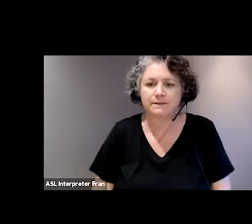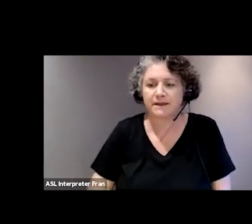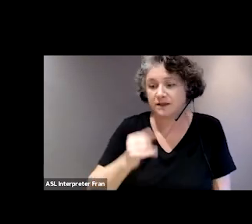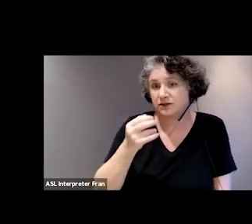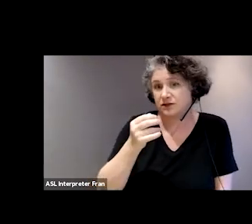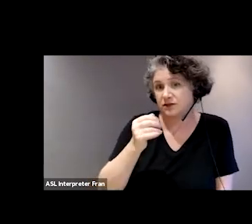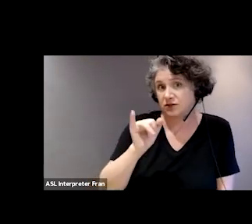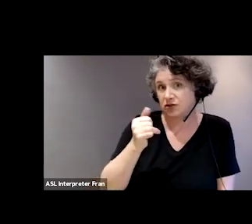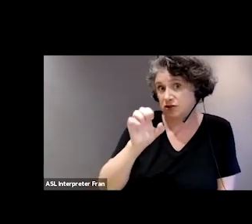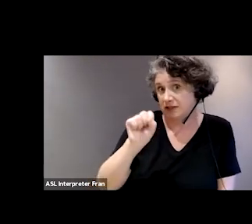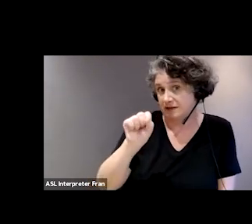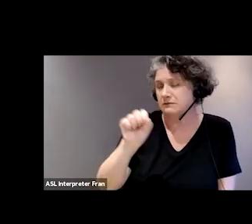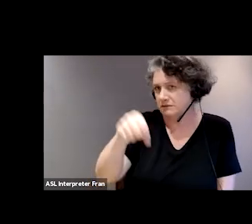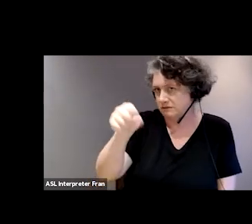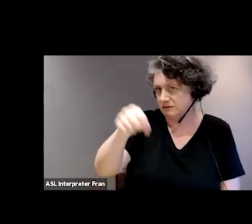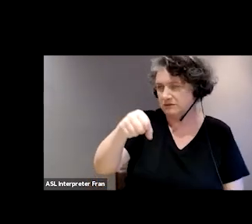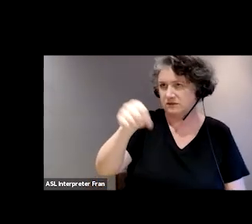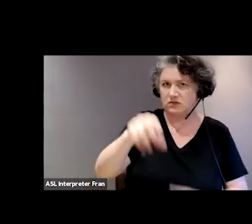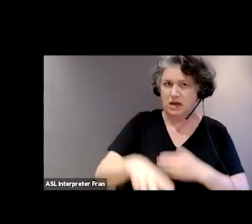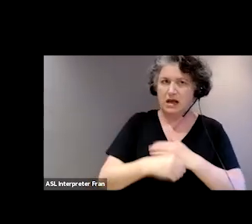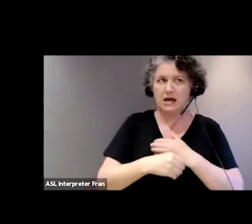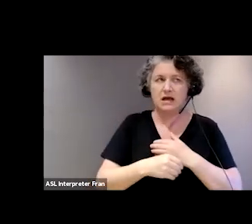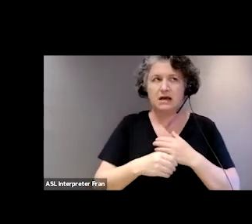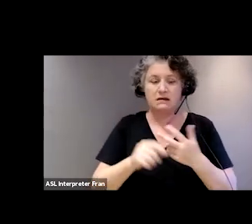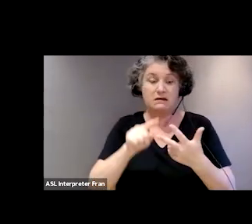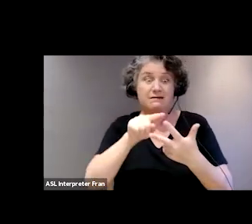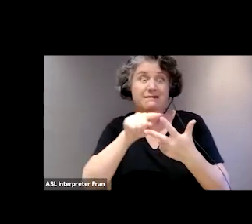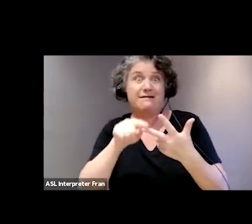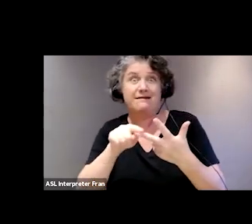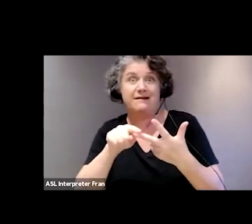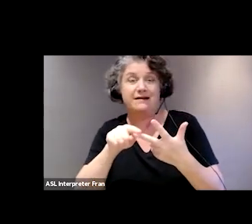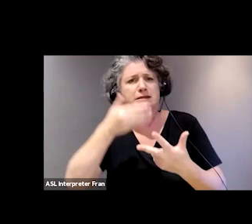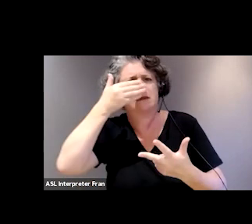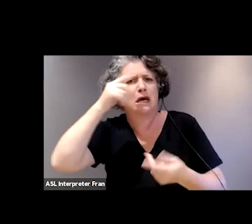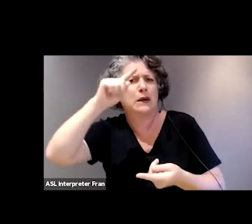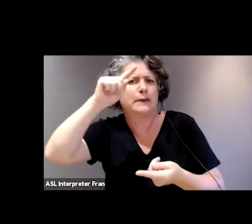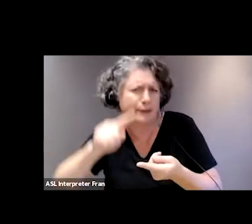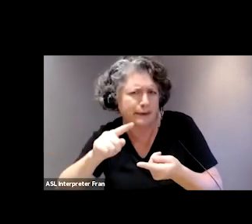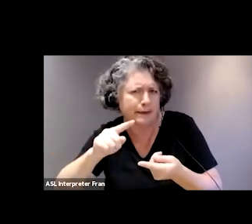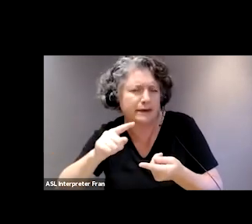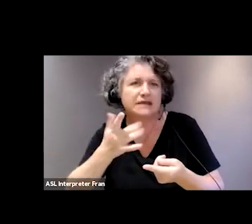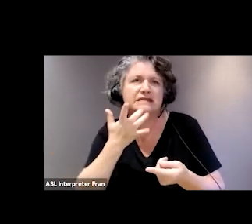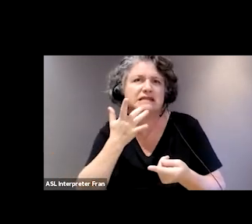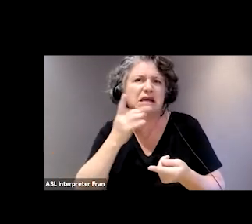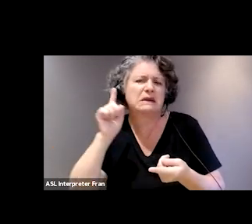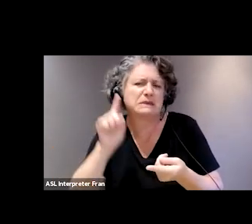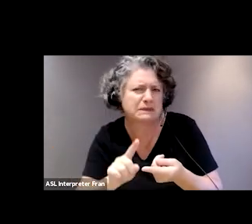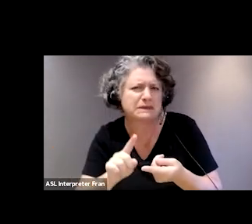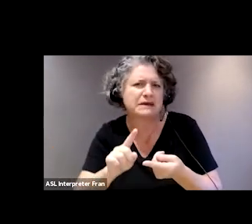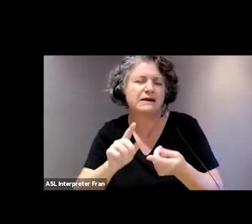those individuals that have COVID 19 and what they experience. So I would not say that is one based on the information that we have, again not included in that